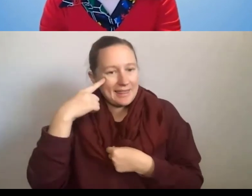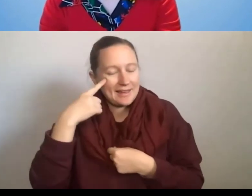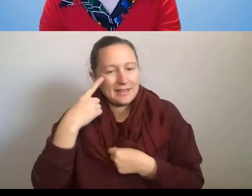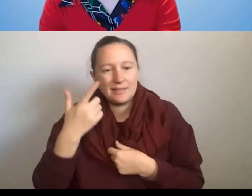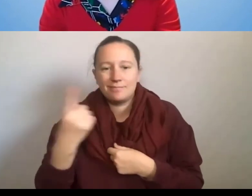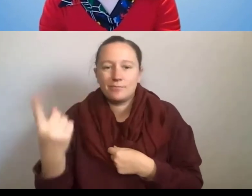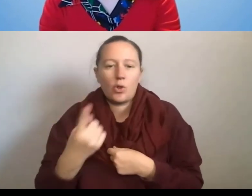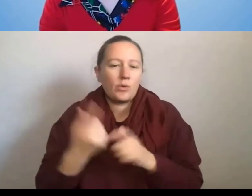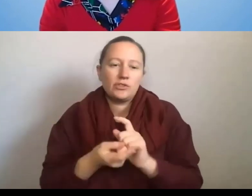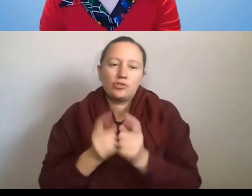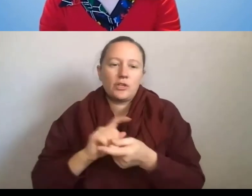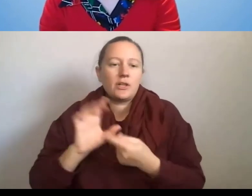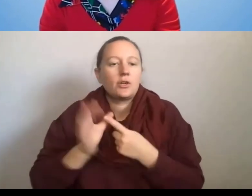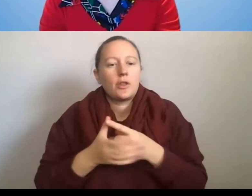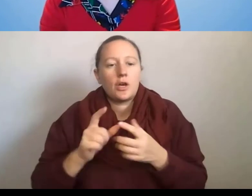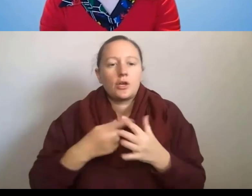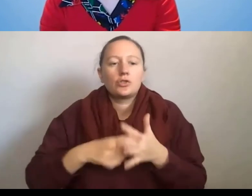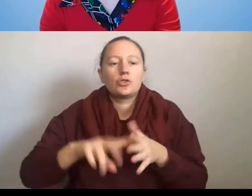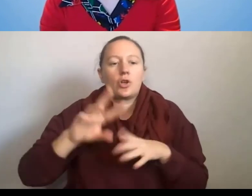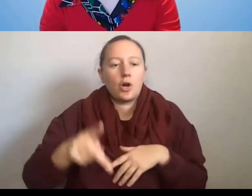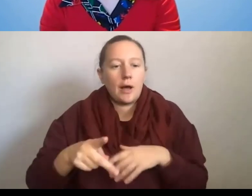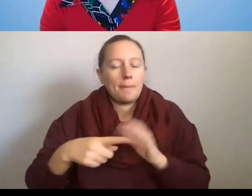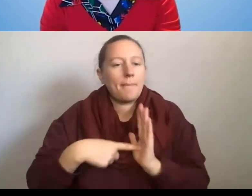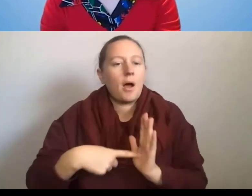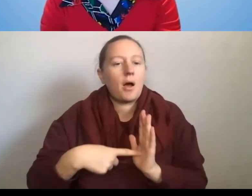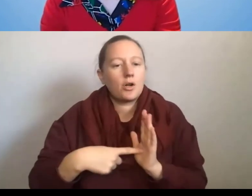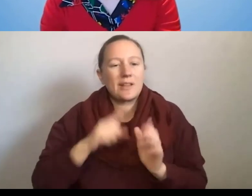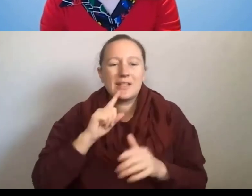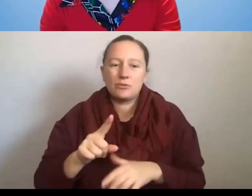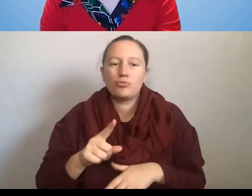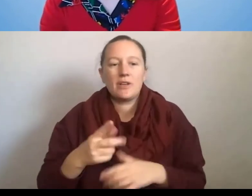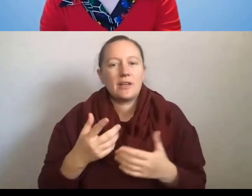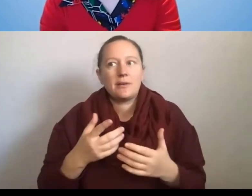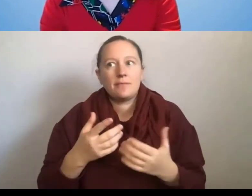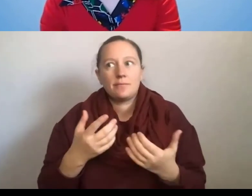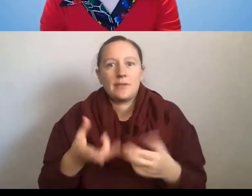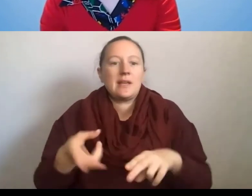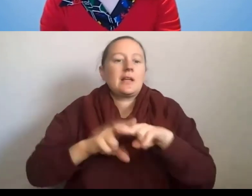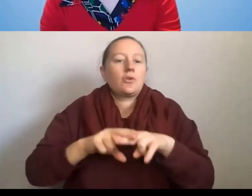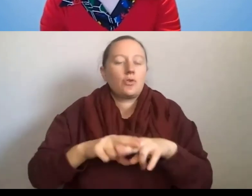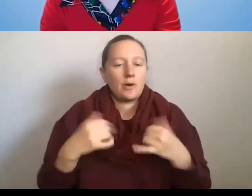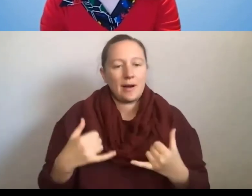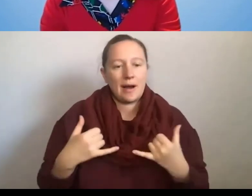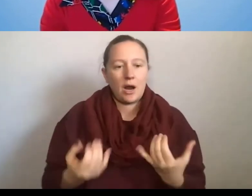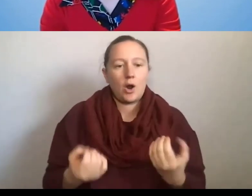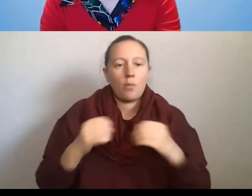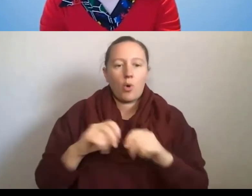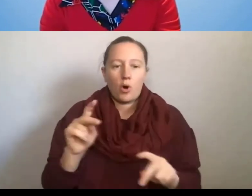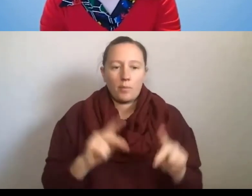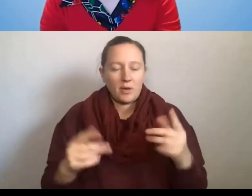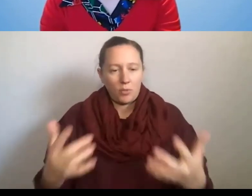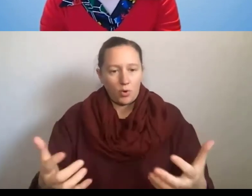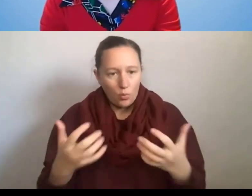I think that start-up creation model is increasing now. A lot of universities are emphasizing and providing this entrepreneurship training